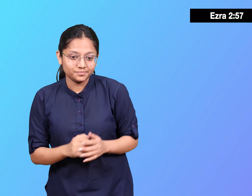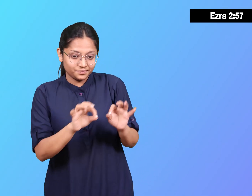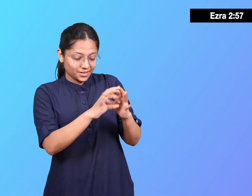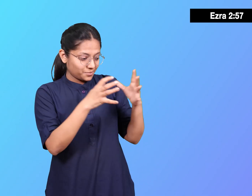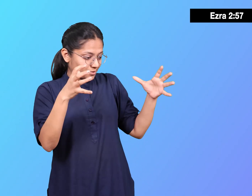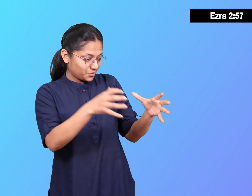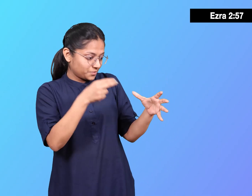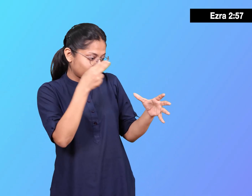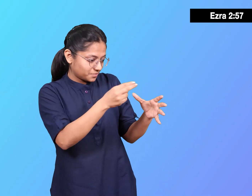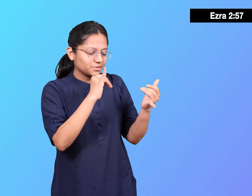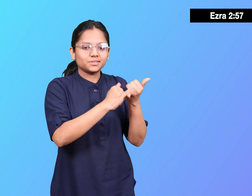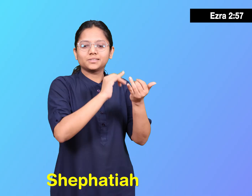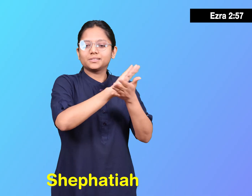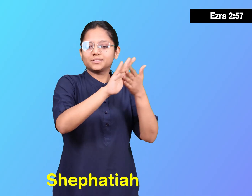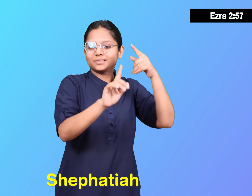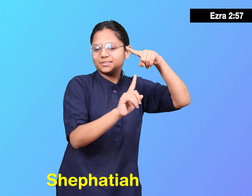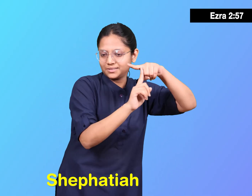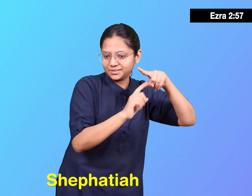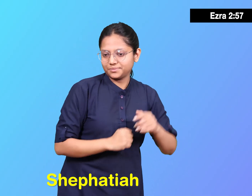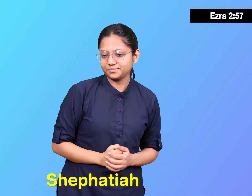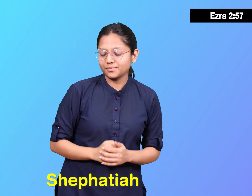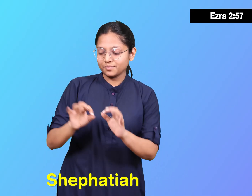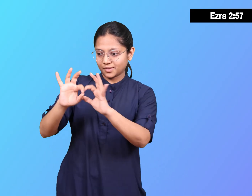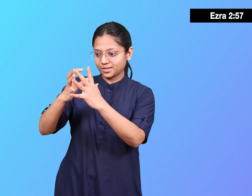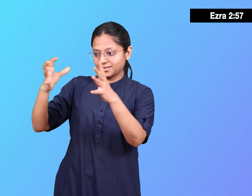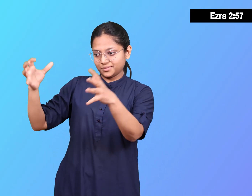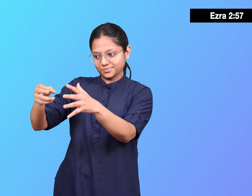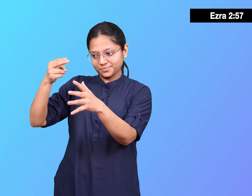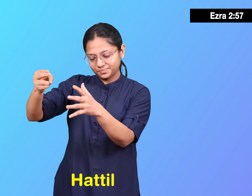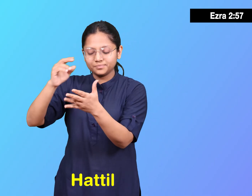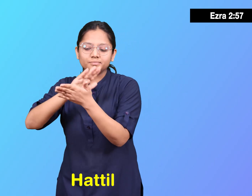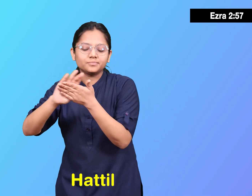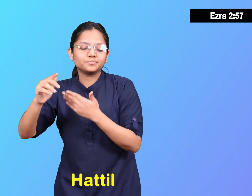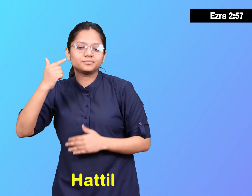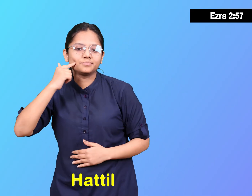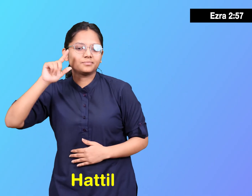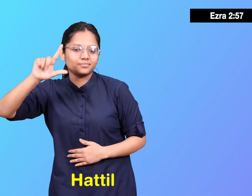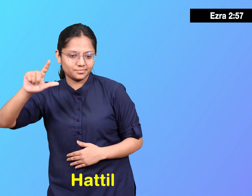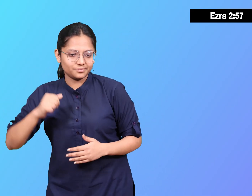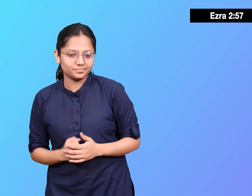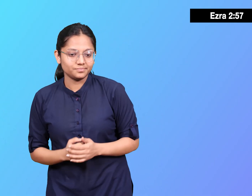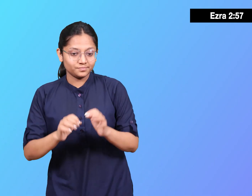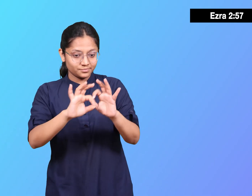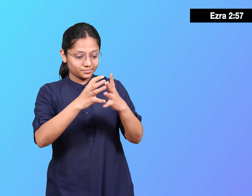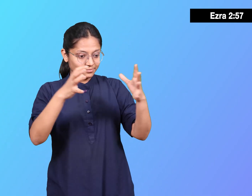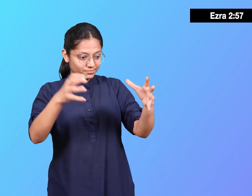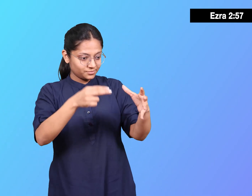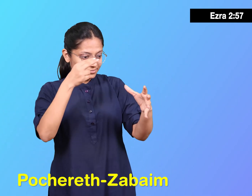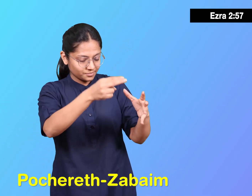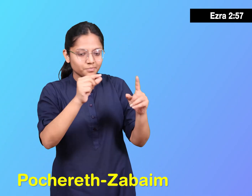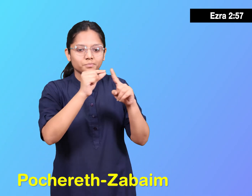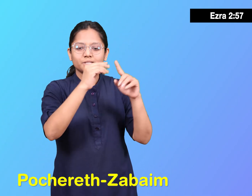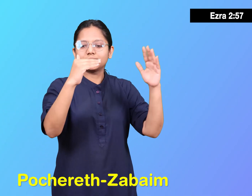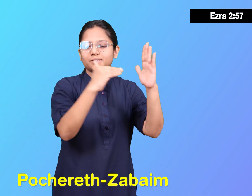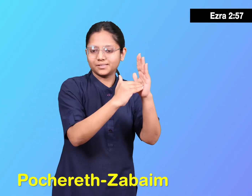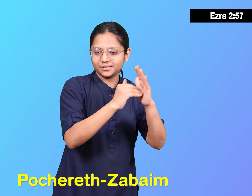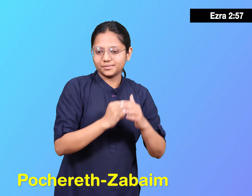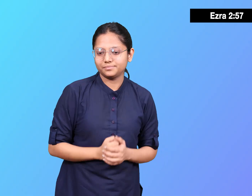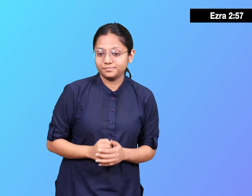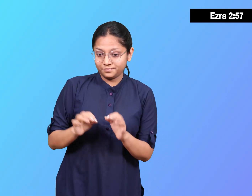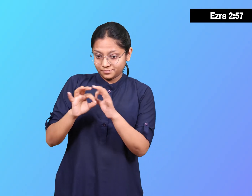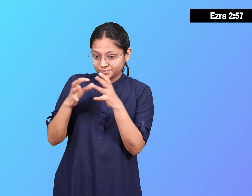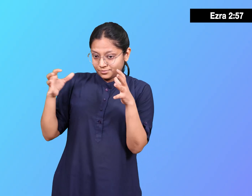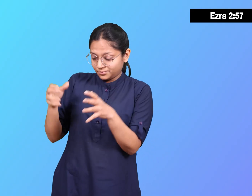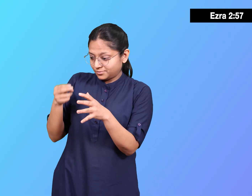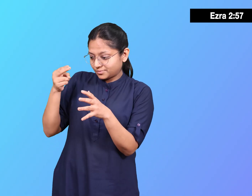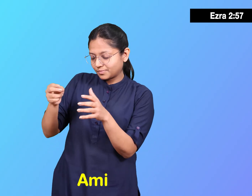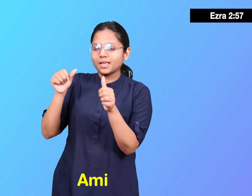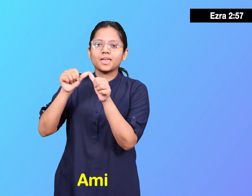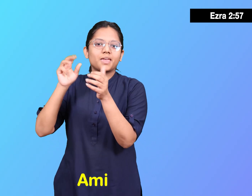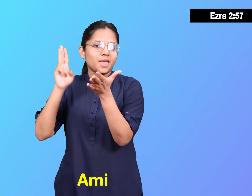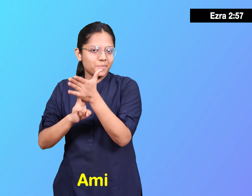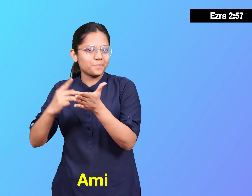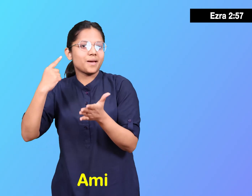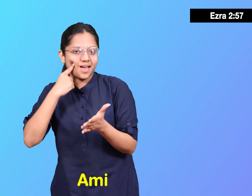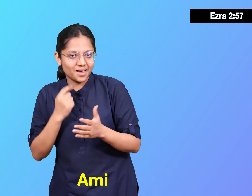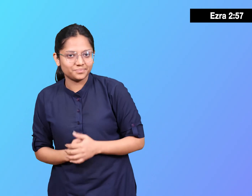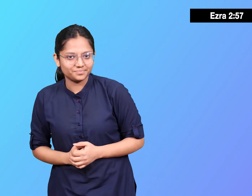Shephatiah, Hattil, Pokereth Hazzebaim and Ami.